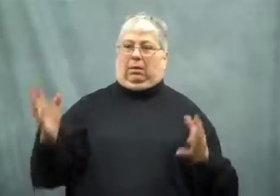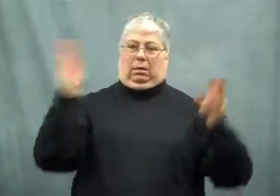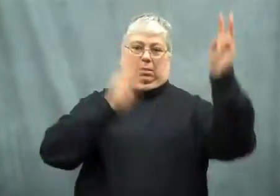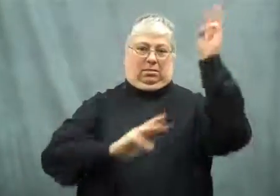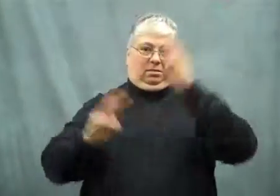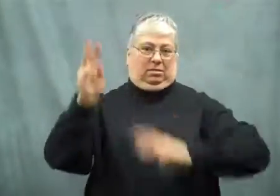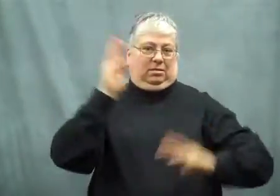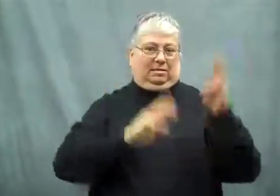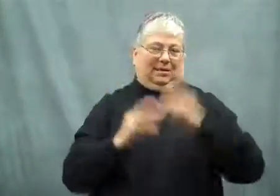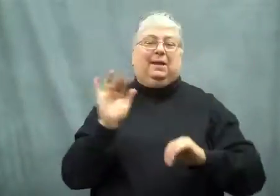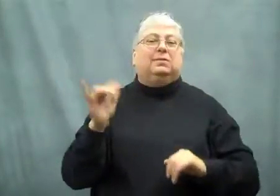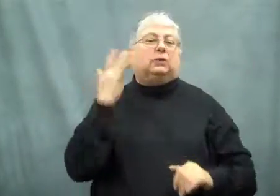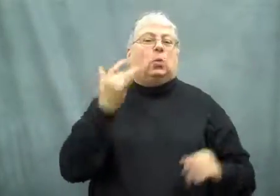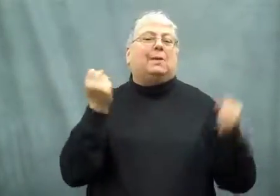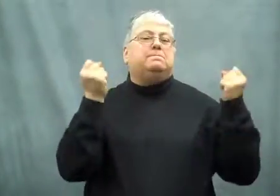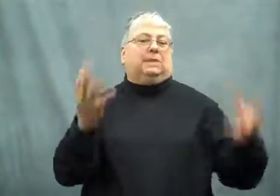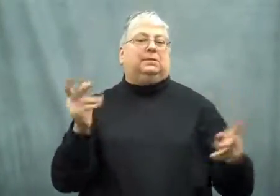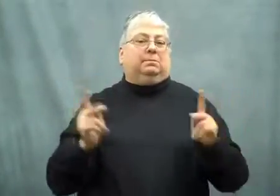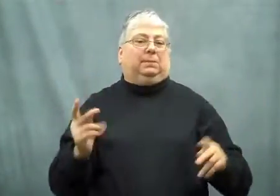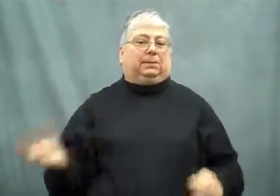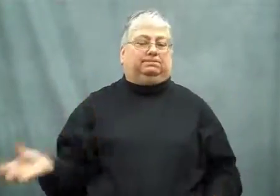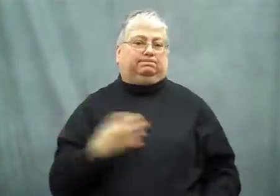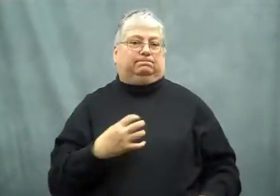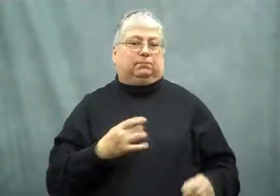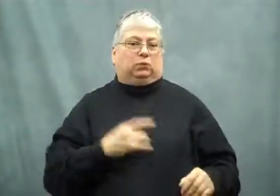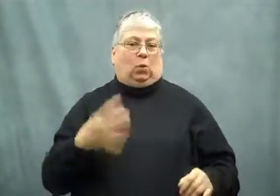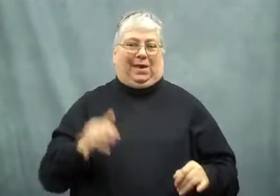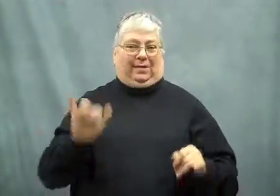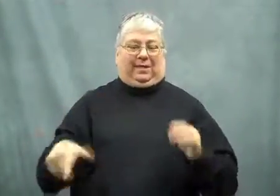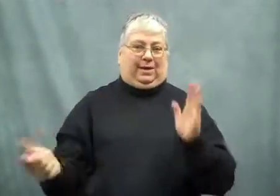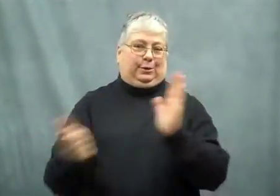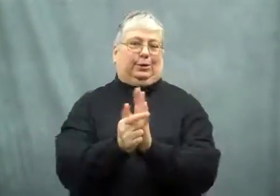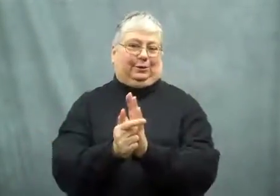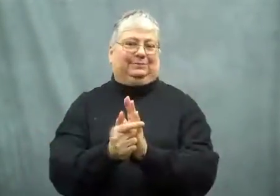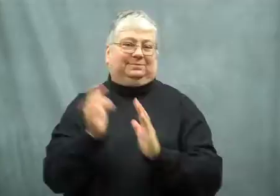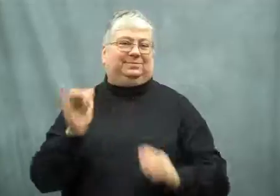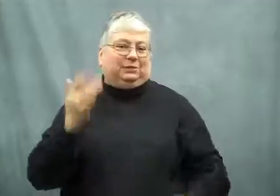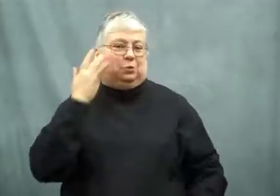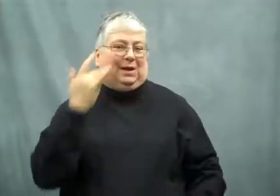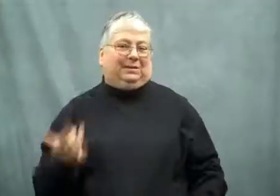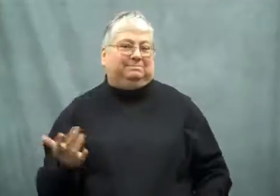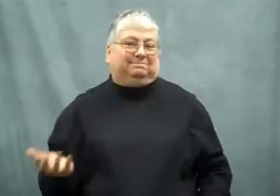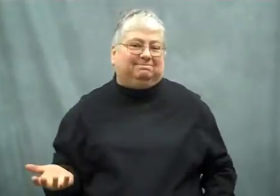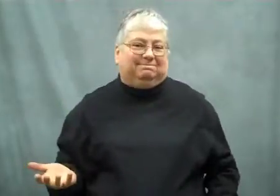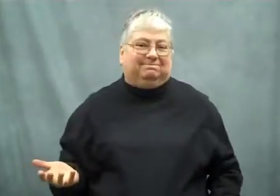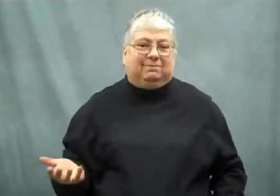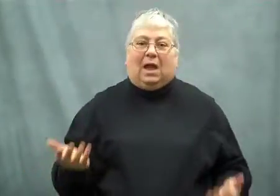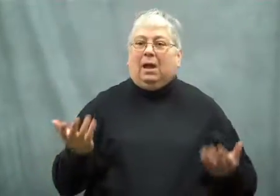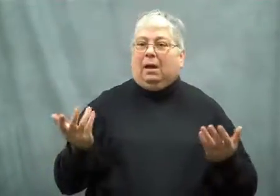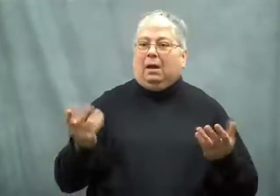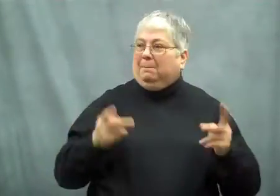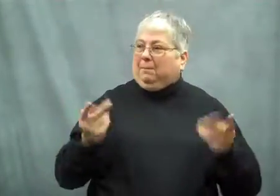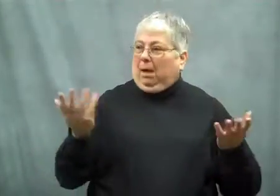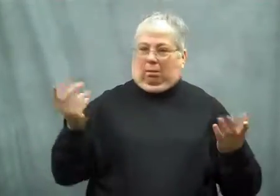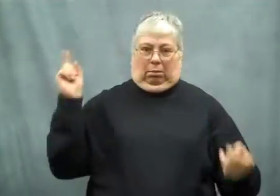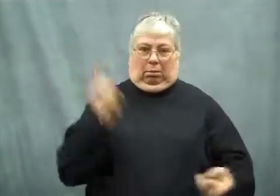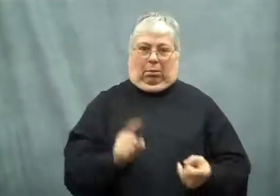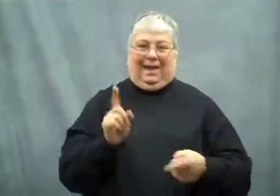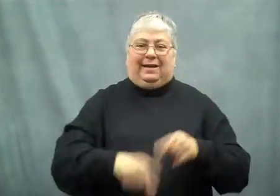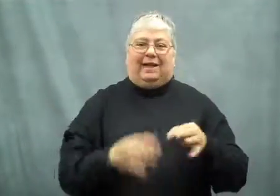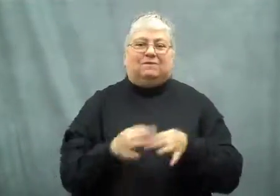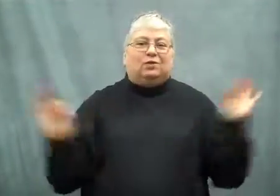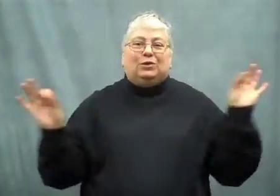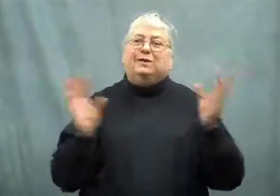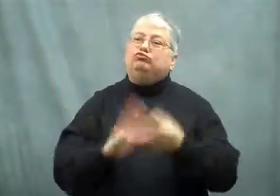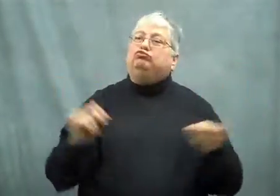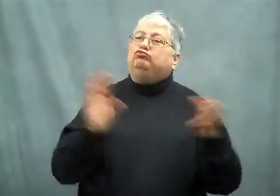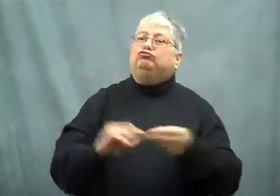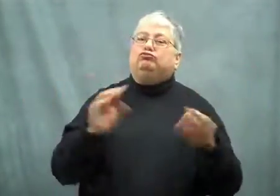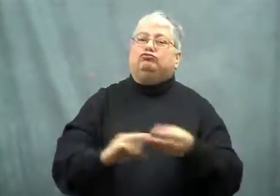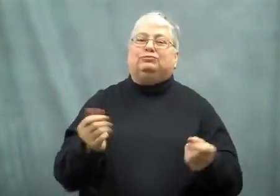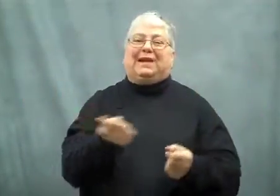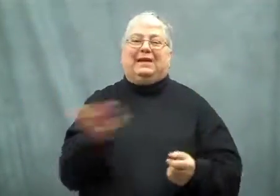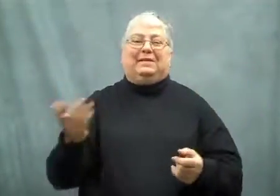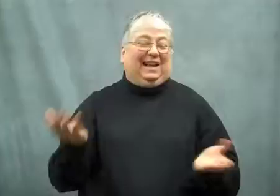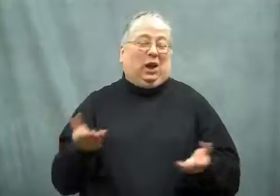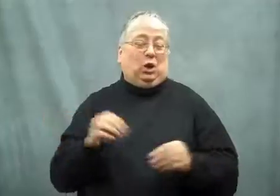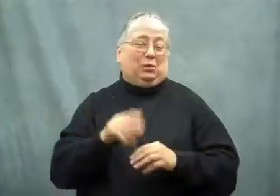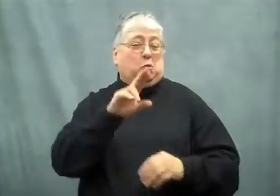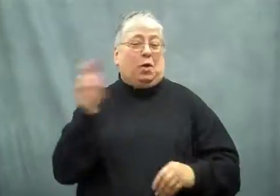People are worried about the implications, and that's why people object to the law.